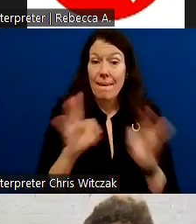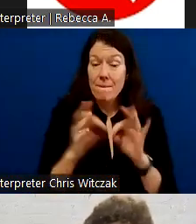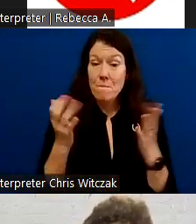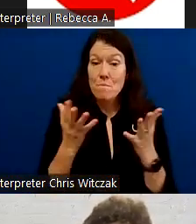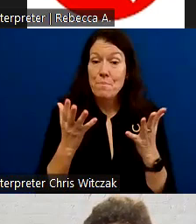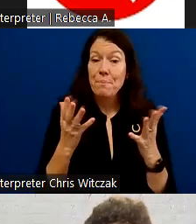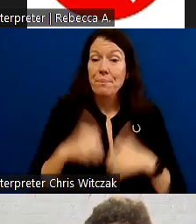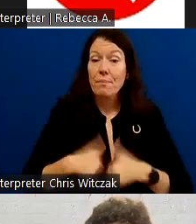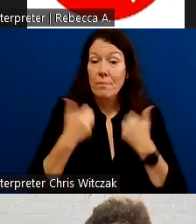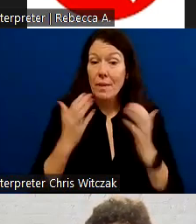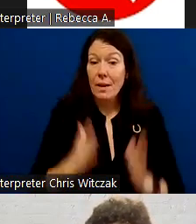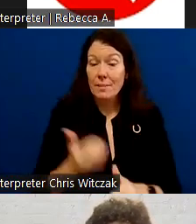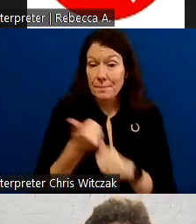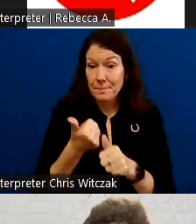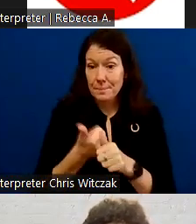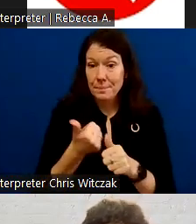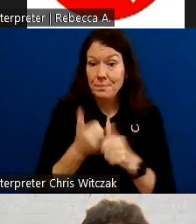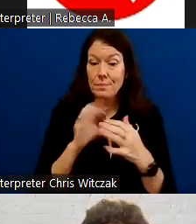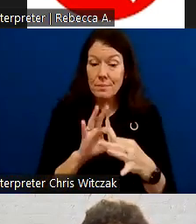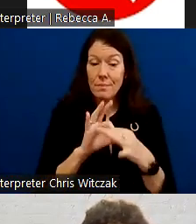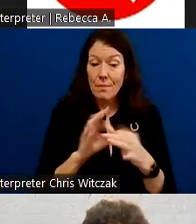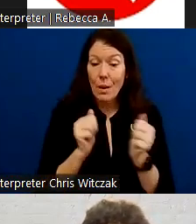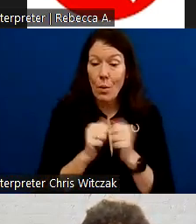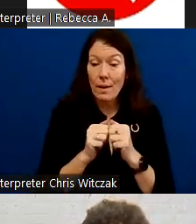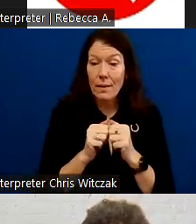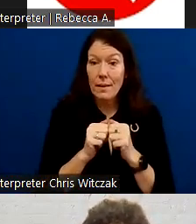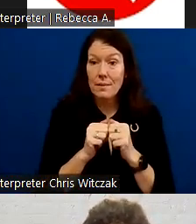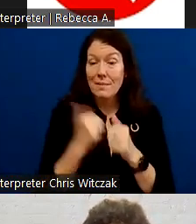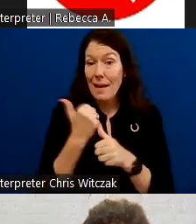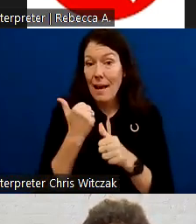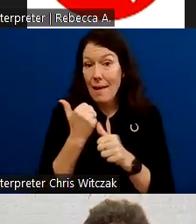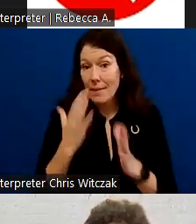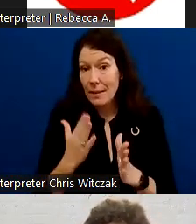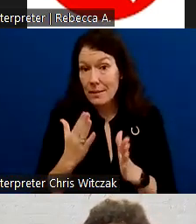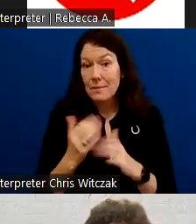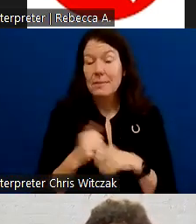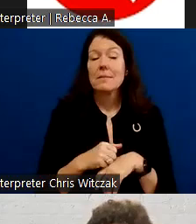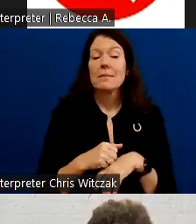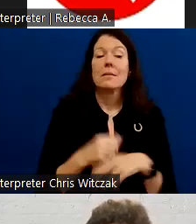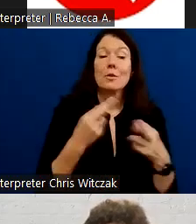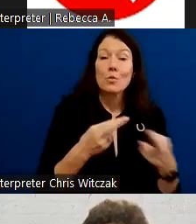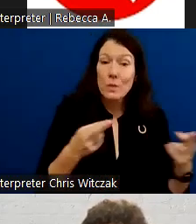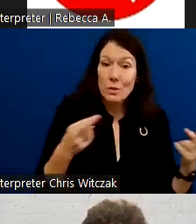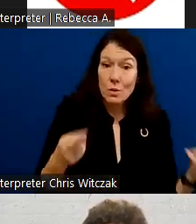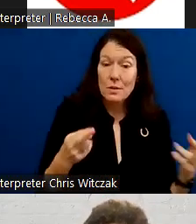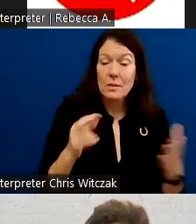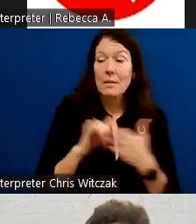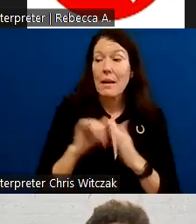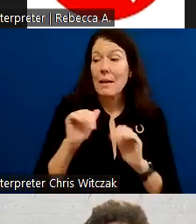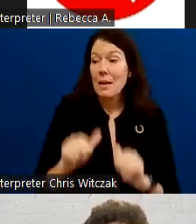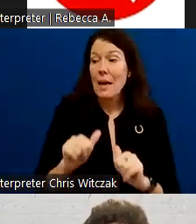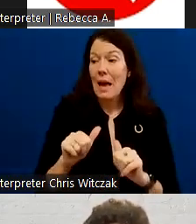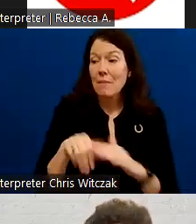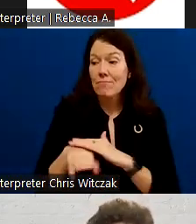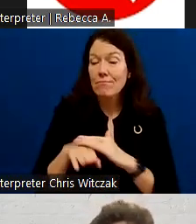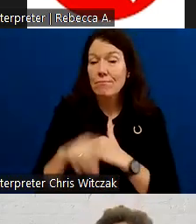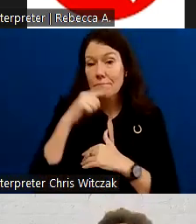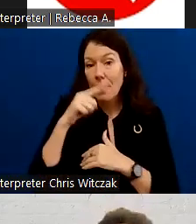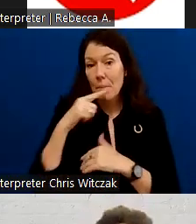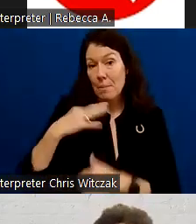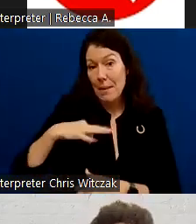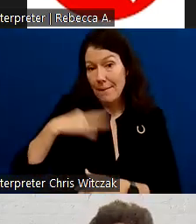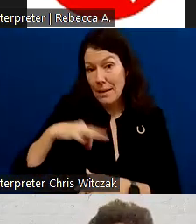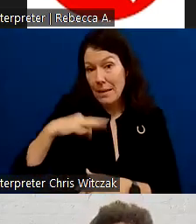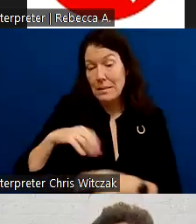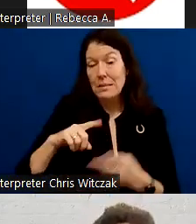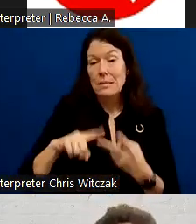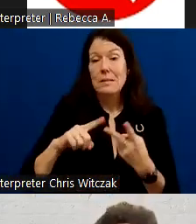are connected to Advocates or resources where they can access public benefits, health insurance,